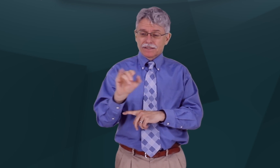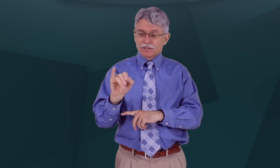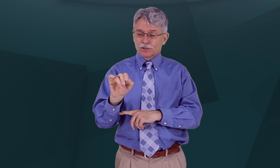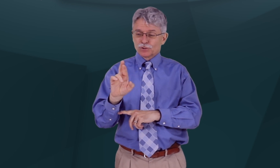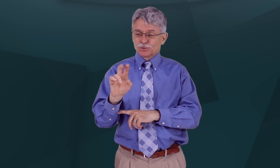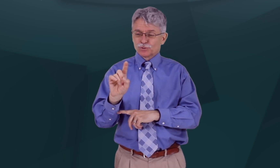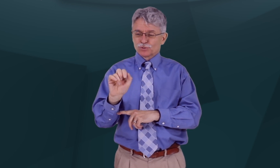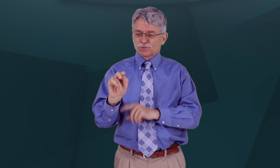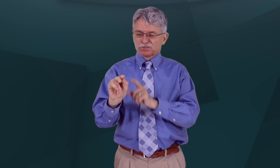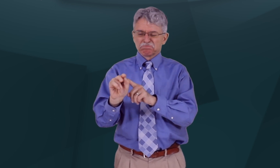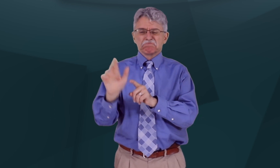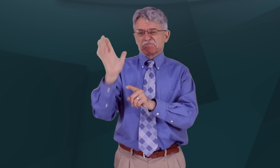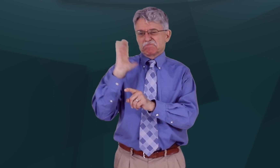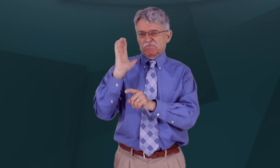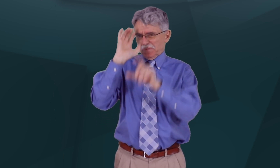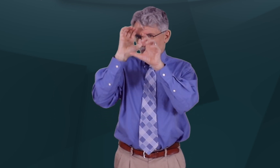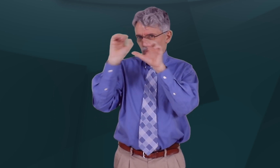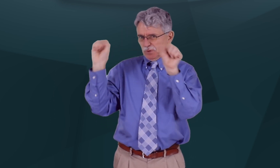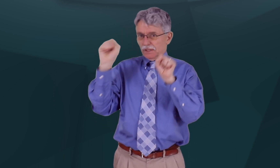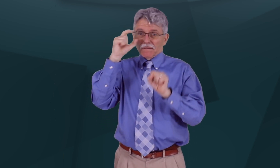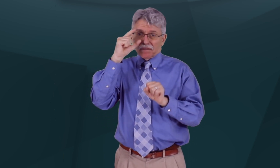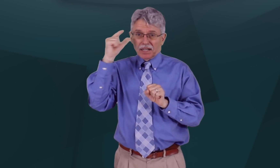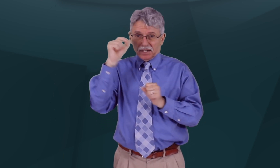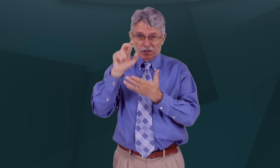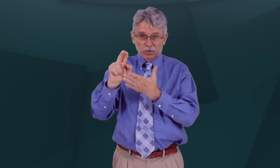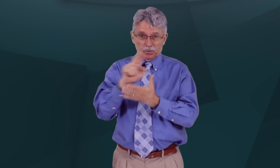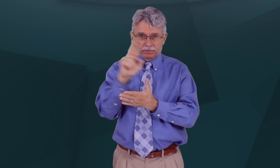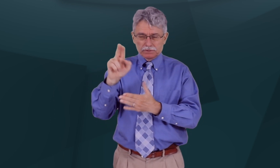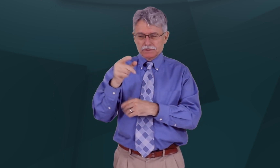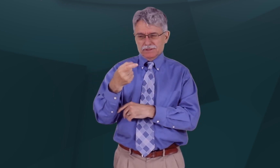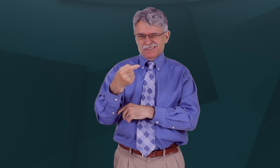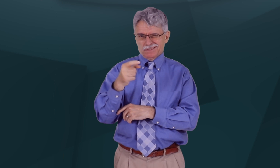I. King Jordan, former President of Gallaudet University --